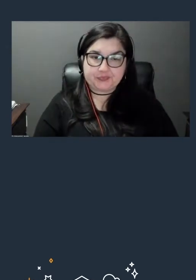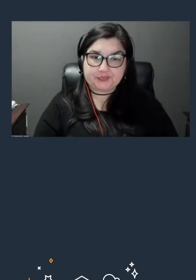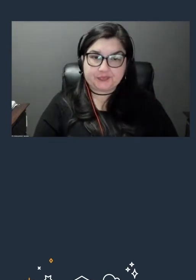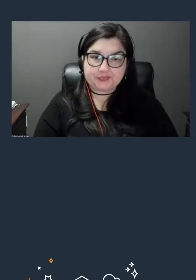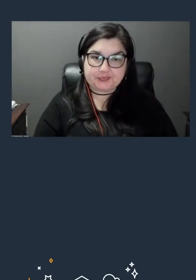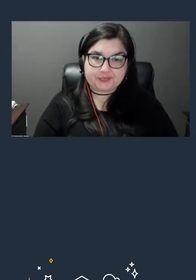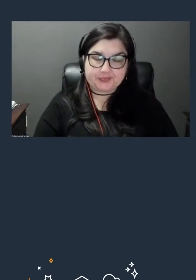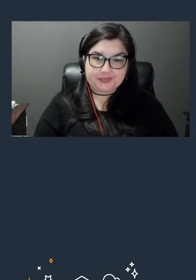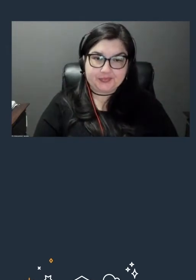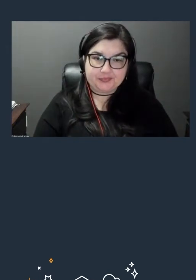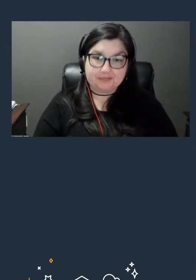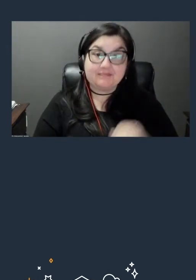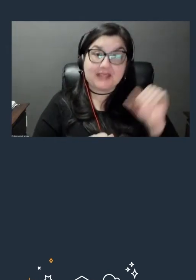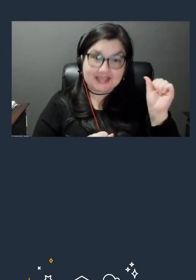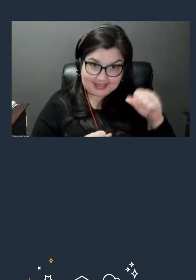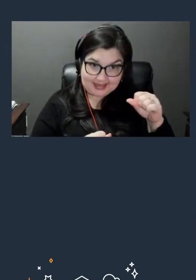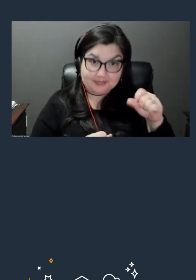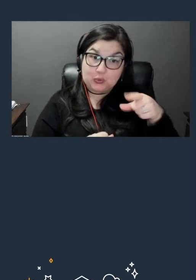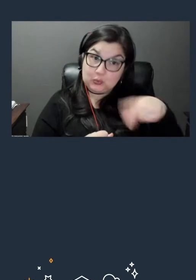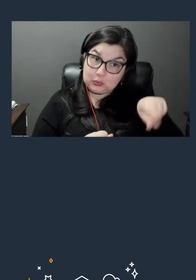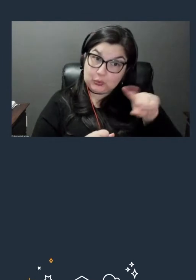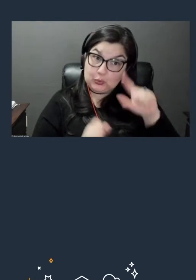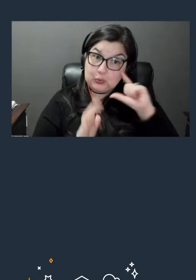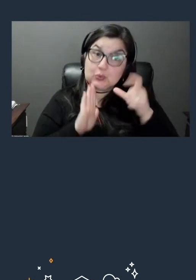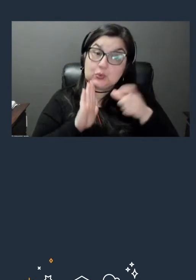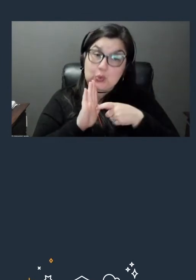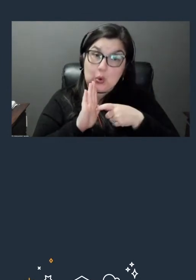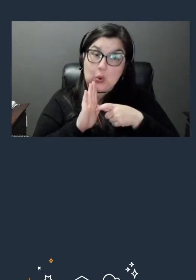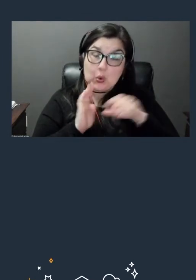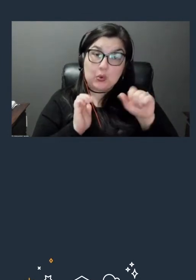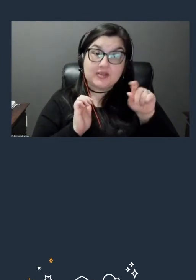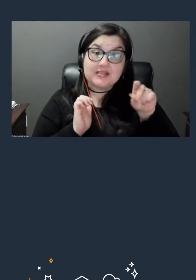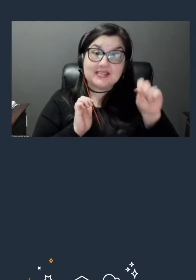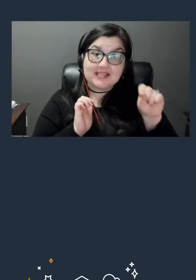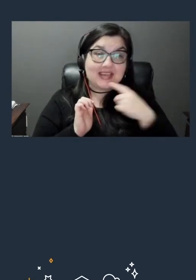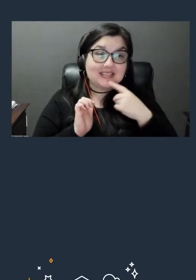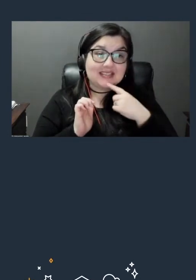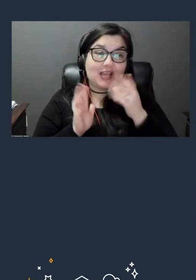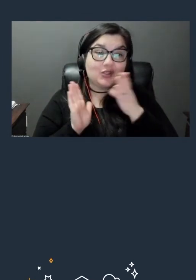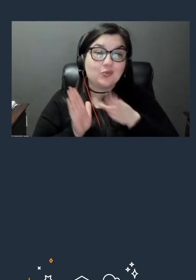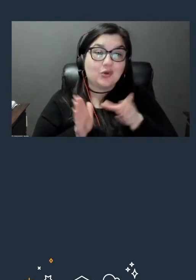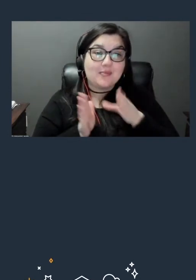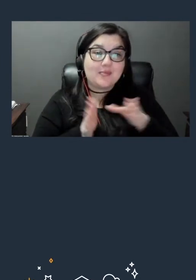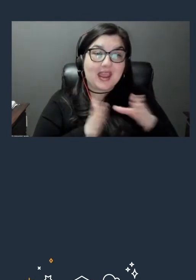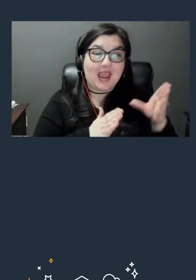Okay, you will notice that the status is now preparing. So let's wait for a couple of minutes here